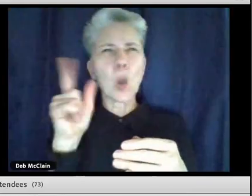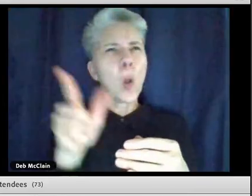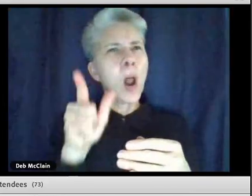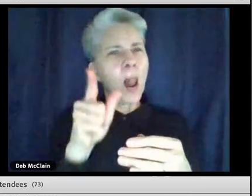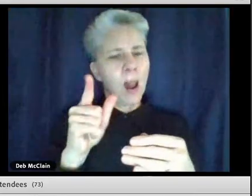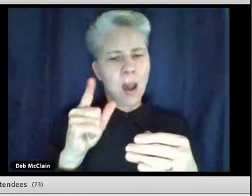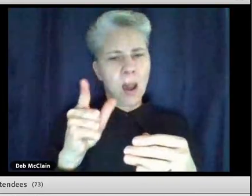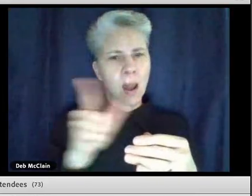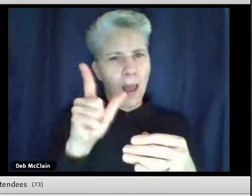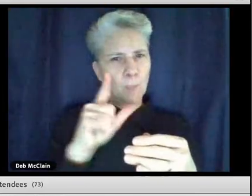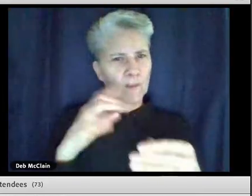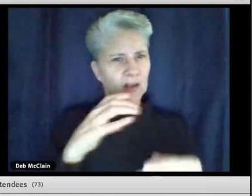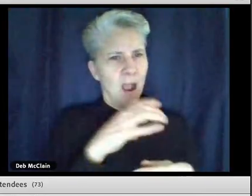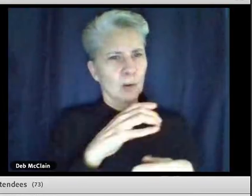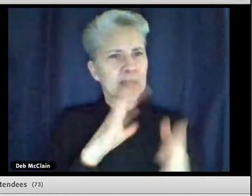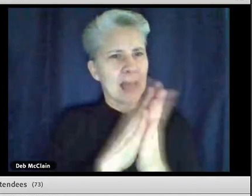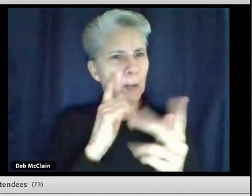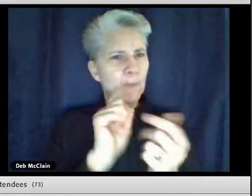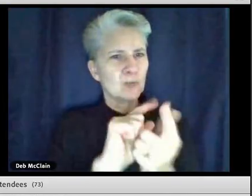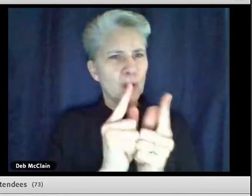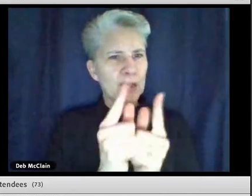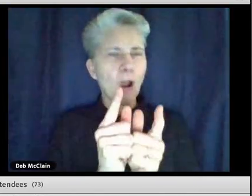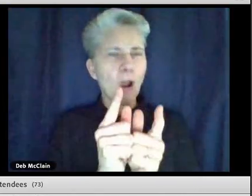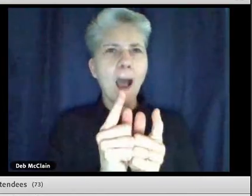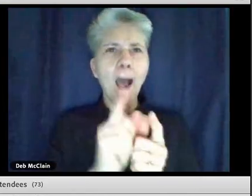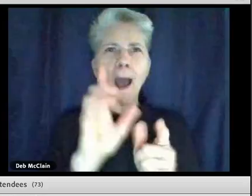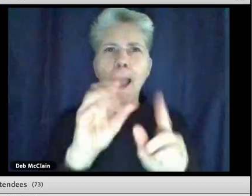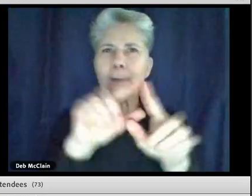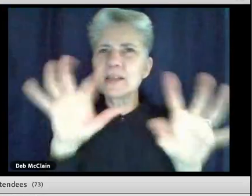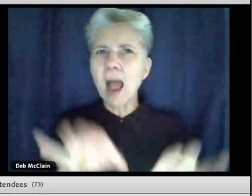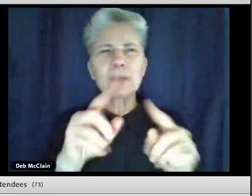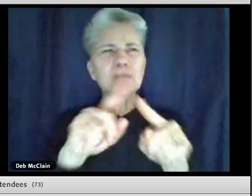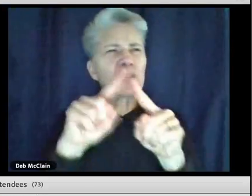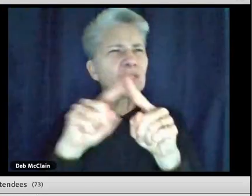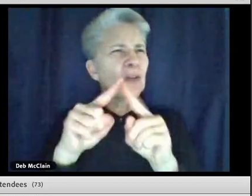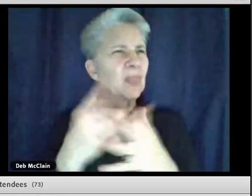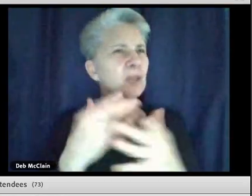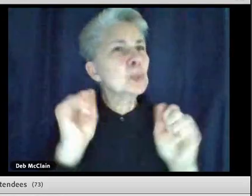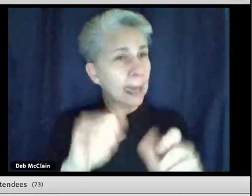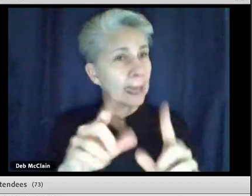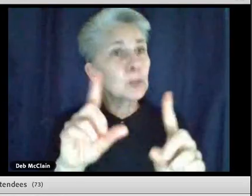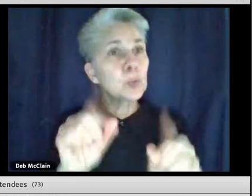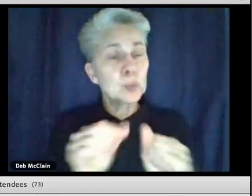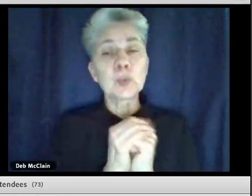Also, I mean, there's things you can do virtually. I think the Library of Congress is asking for people to transcribe documents.